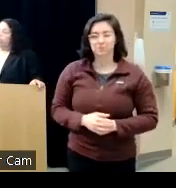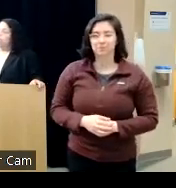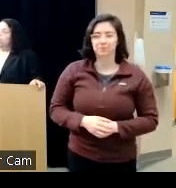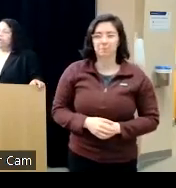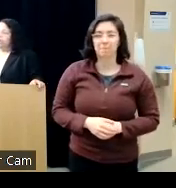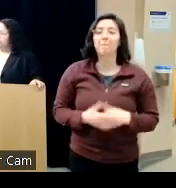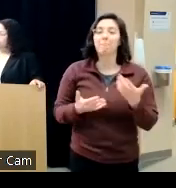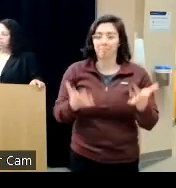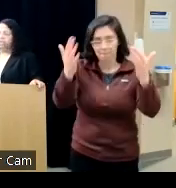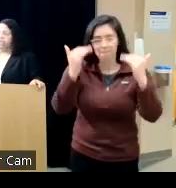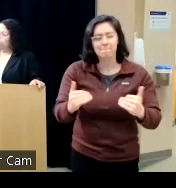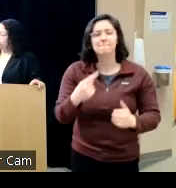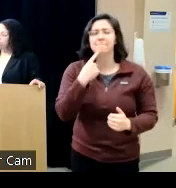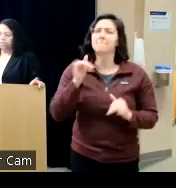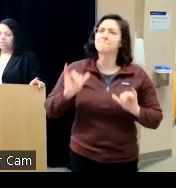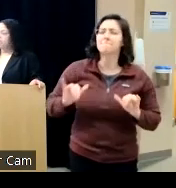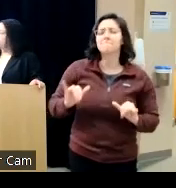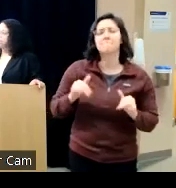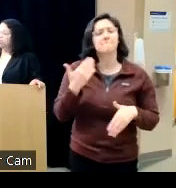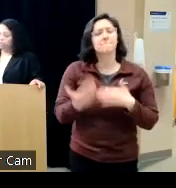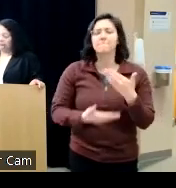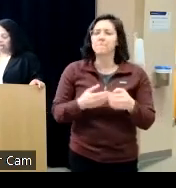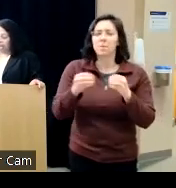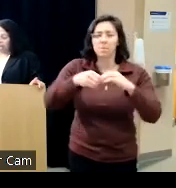so we we said well let's keep digging at this right